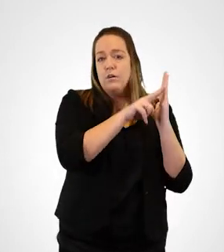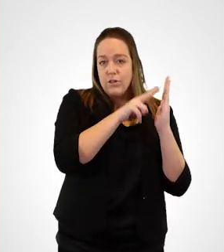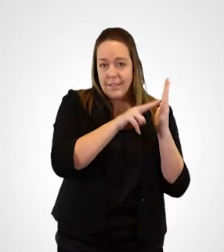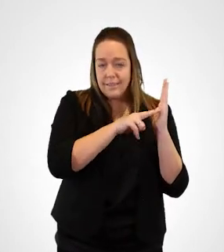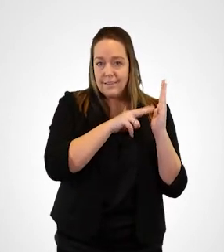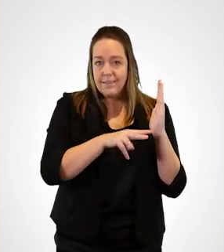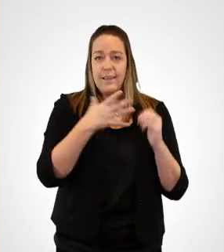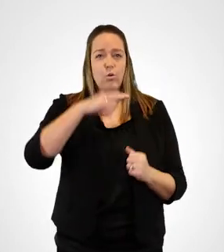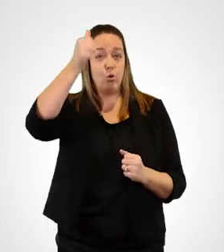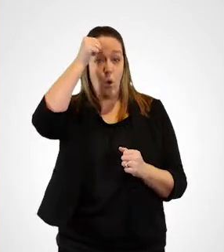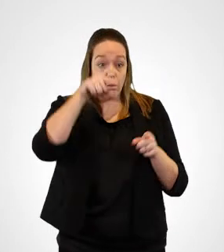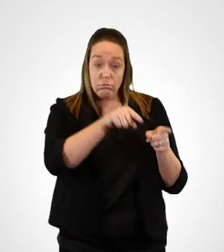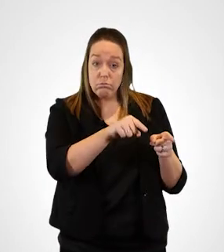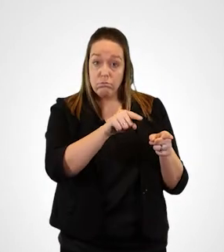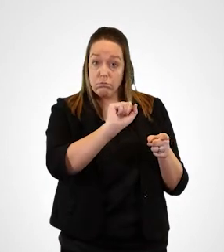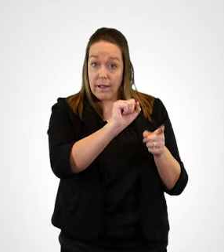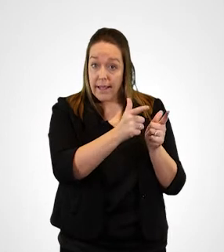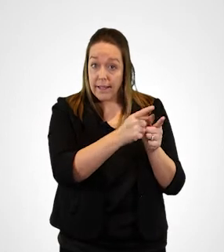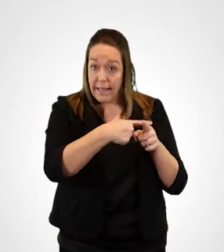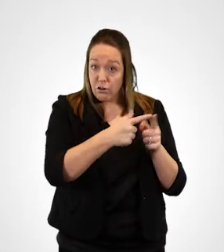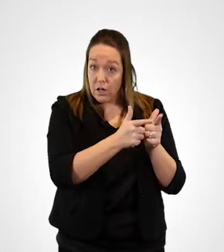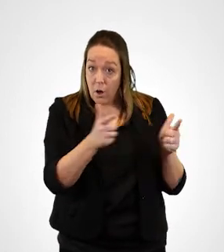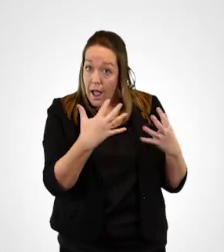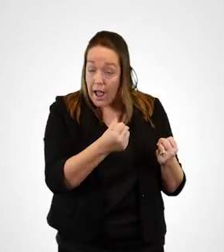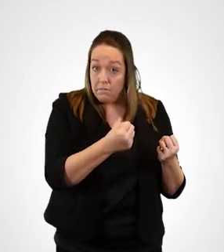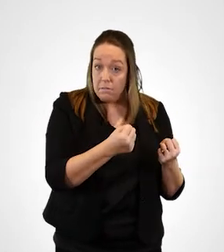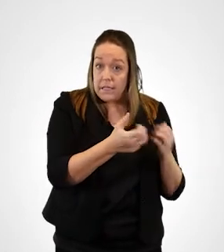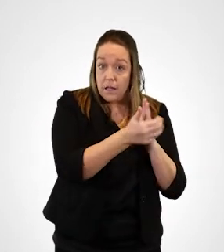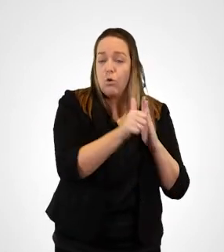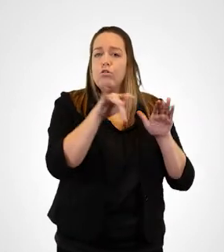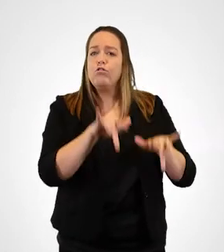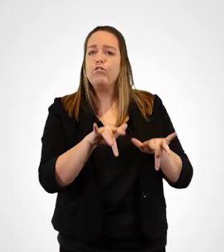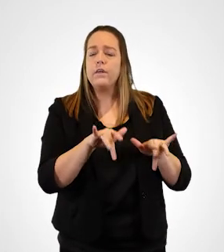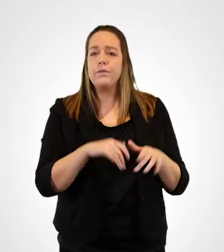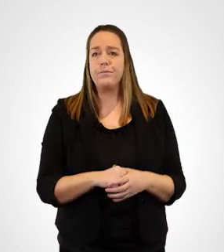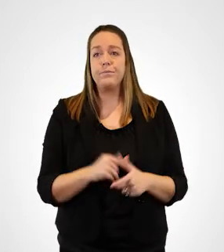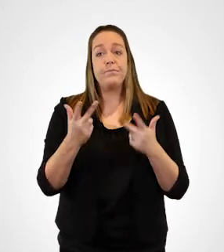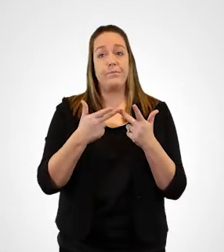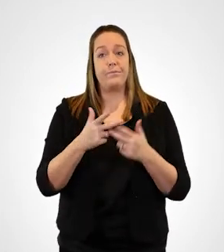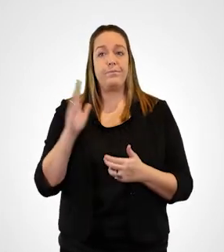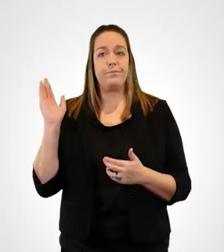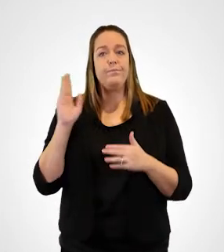that we need to know how good their English language skills are. And then the other thing is speechreading,